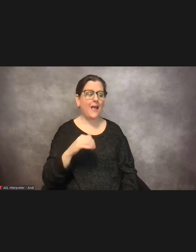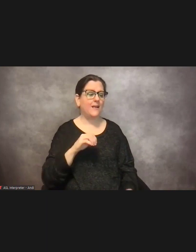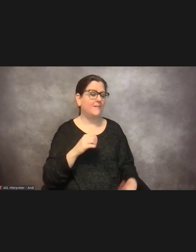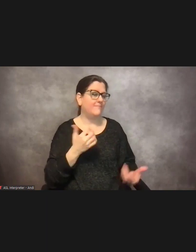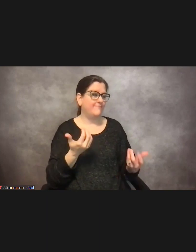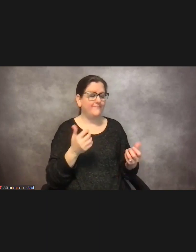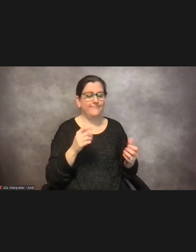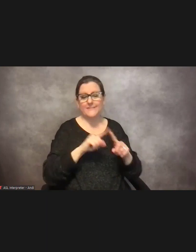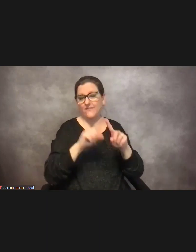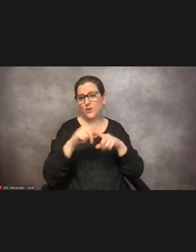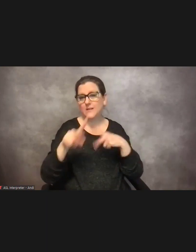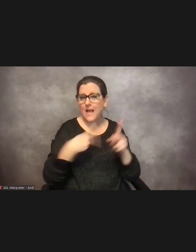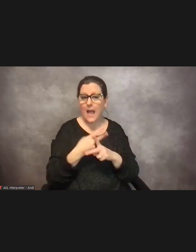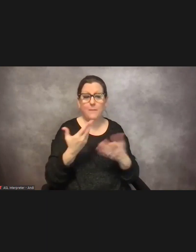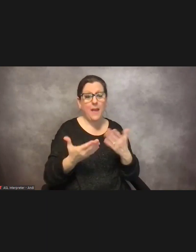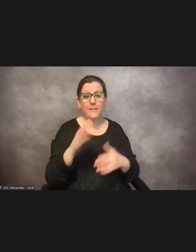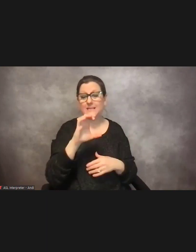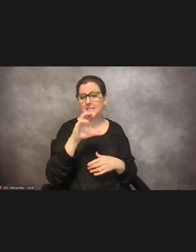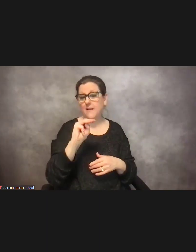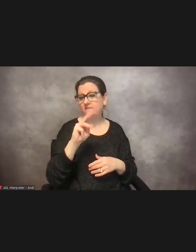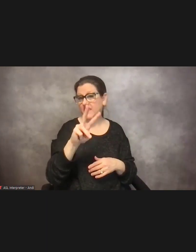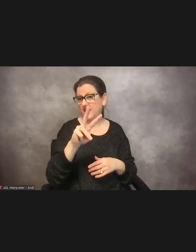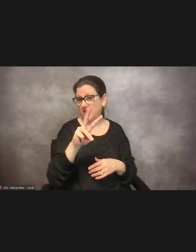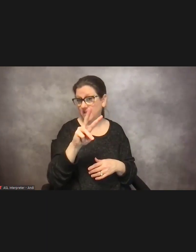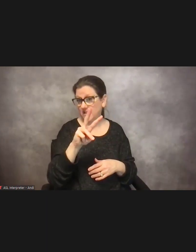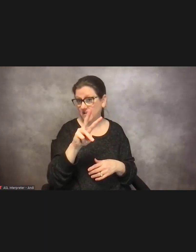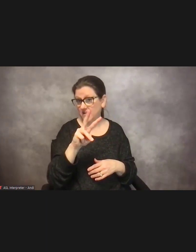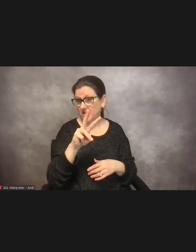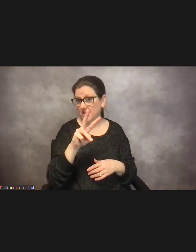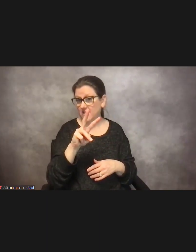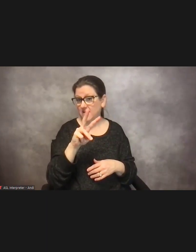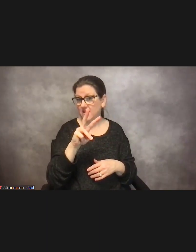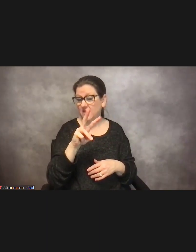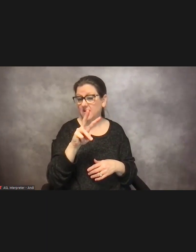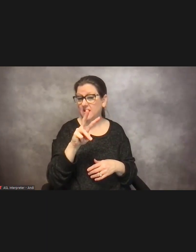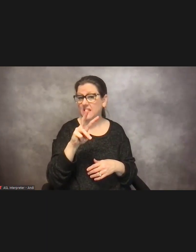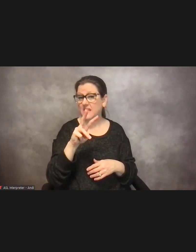you can have, for example, CMV infection that can cause, um,